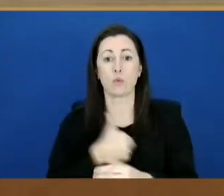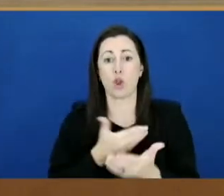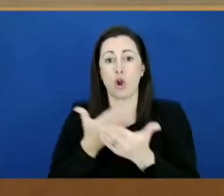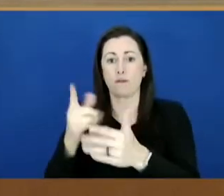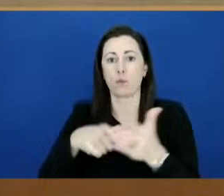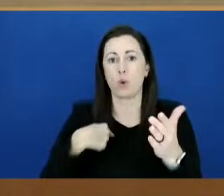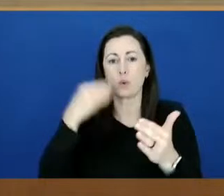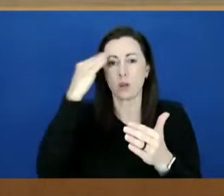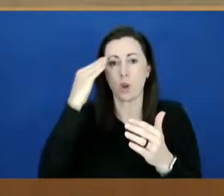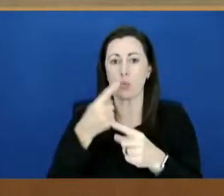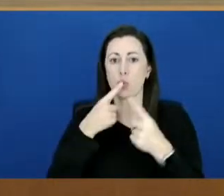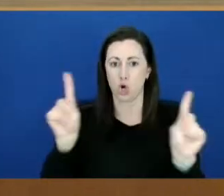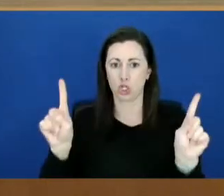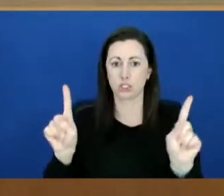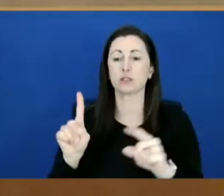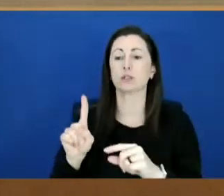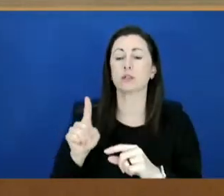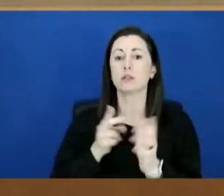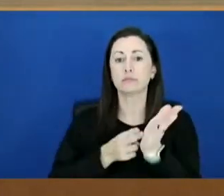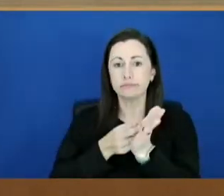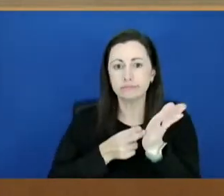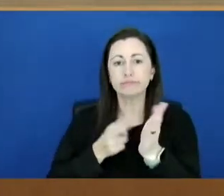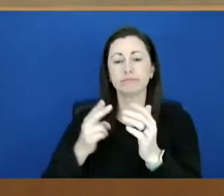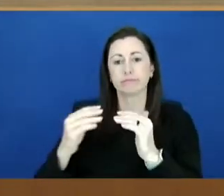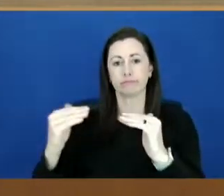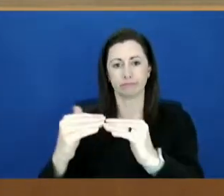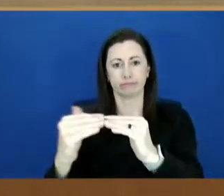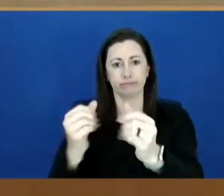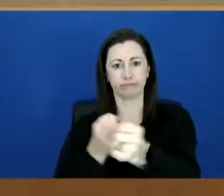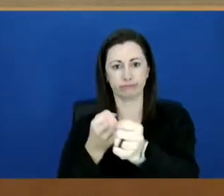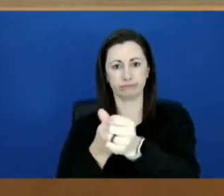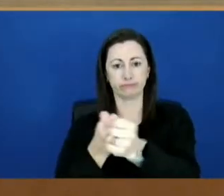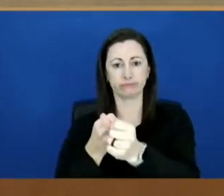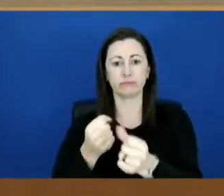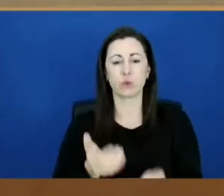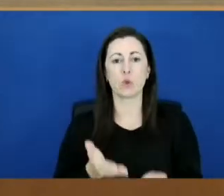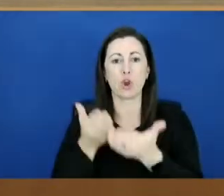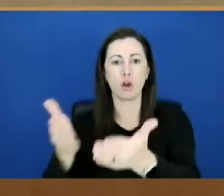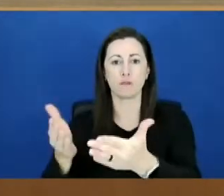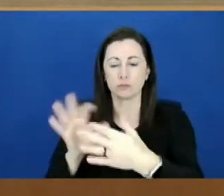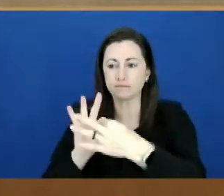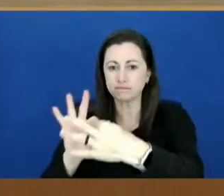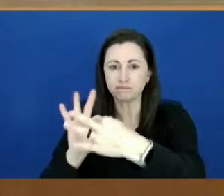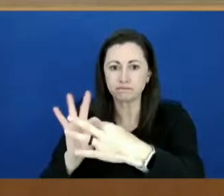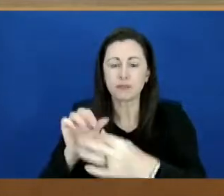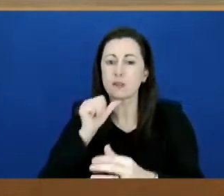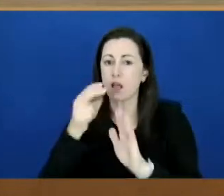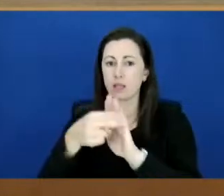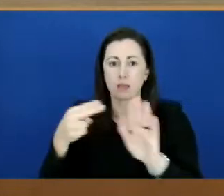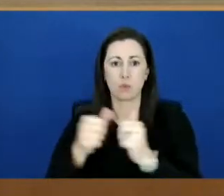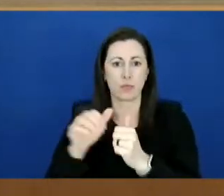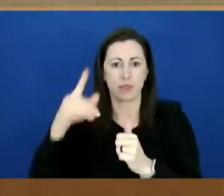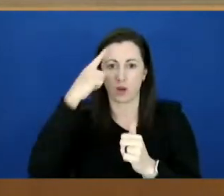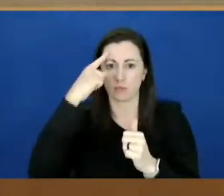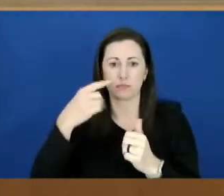PAIN, RESILIENCE AND GROWTH WE OFFER WHAT WE KNOW WORKS,